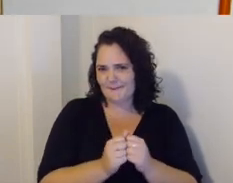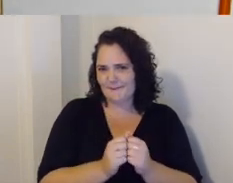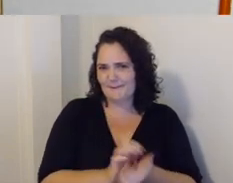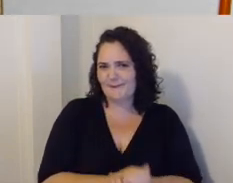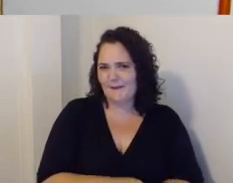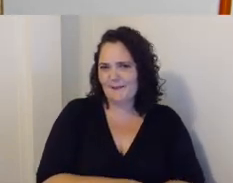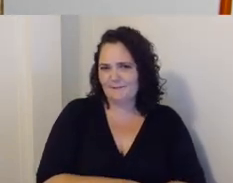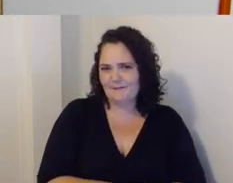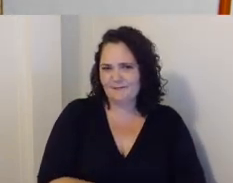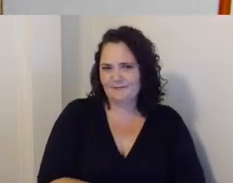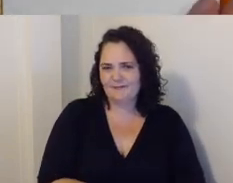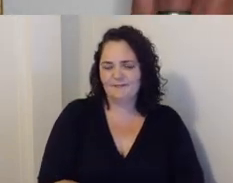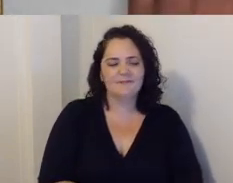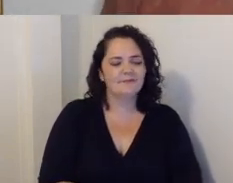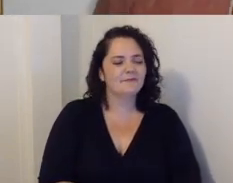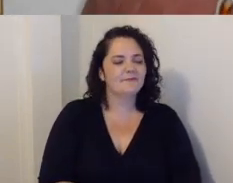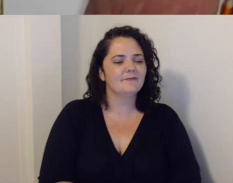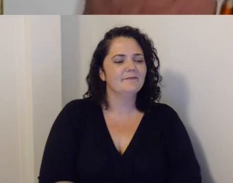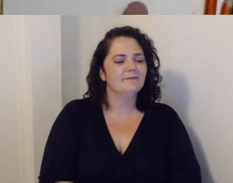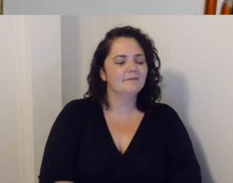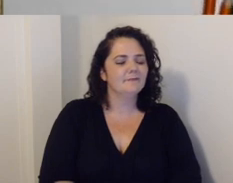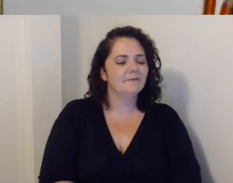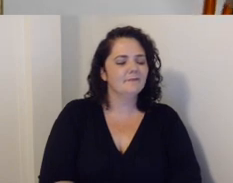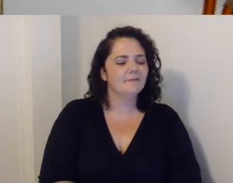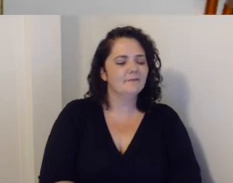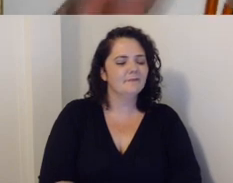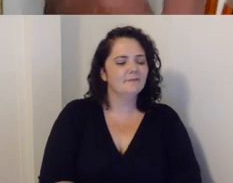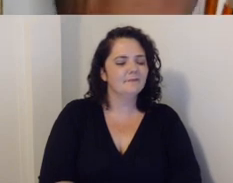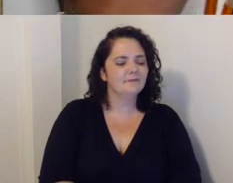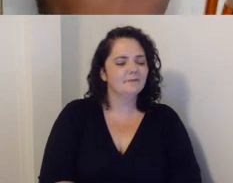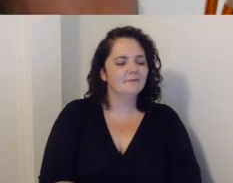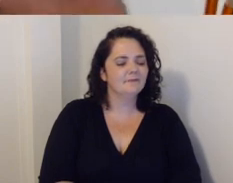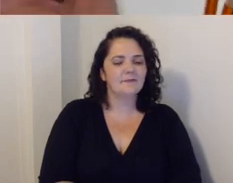alright we see that alright on screen? Okay there we go now on my sheet of white drawing paper and